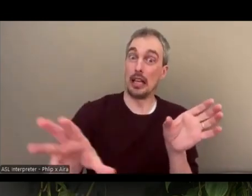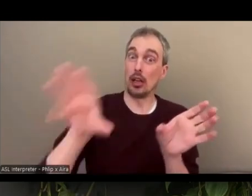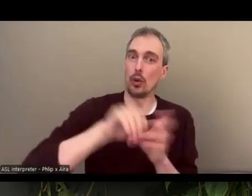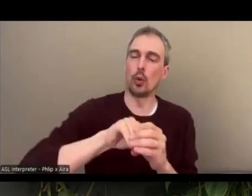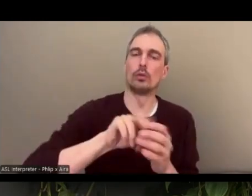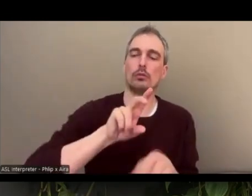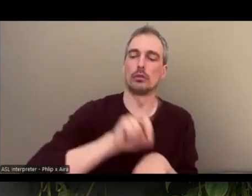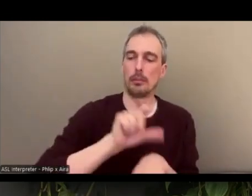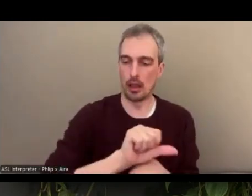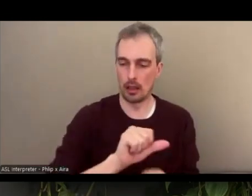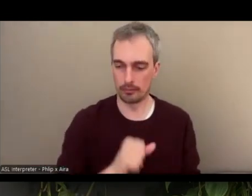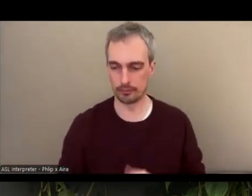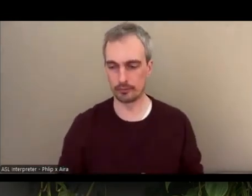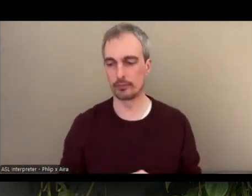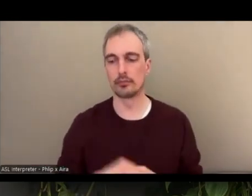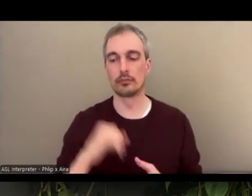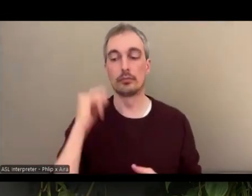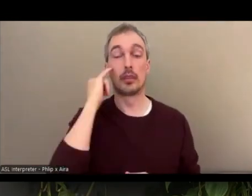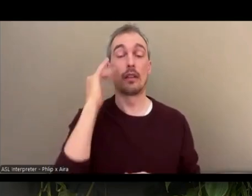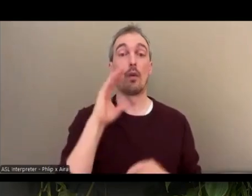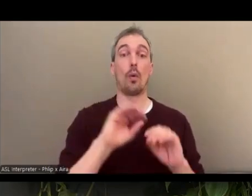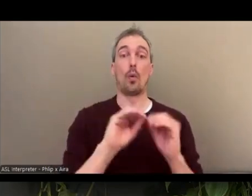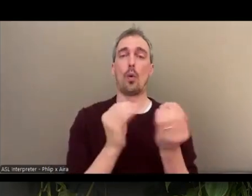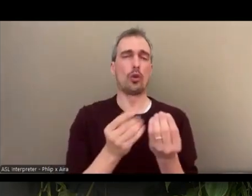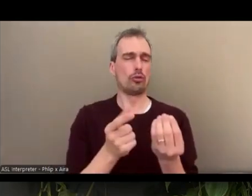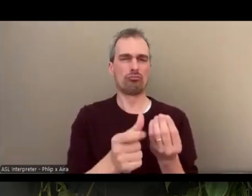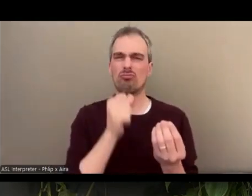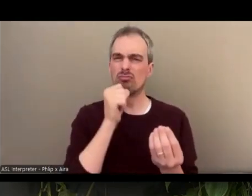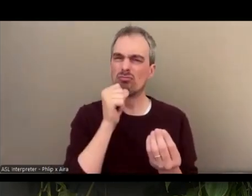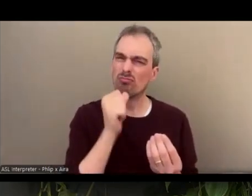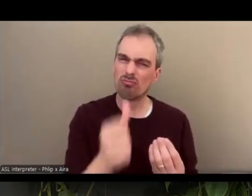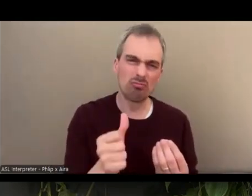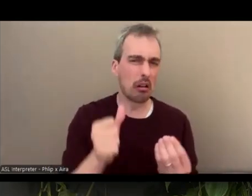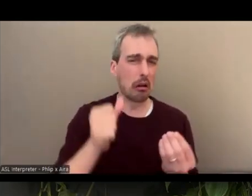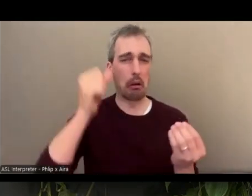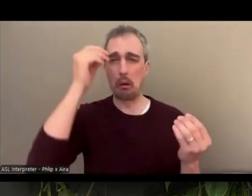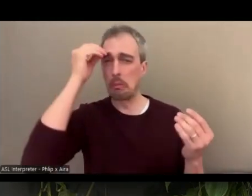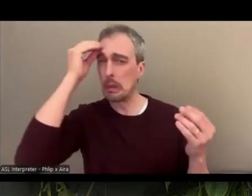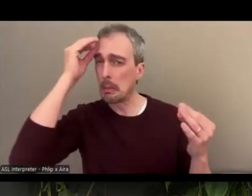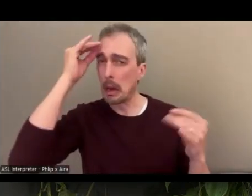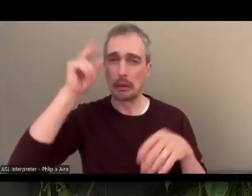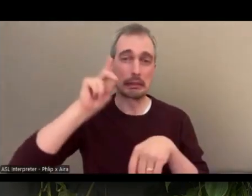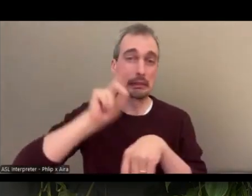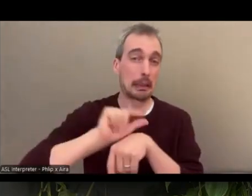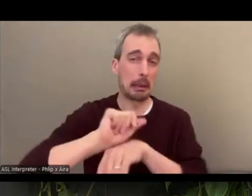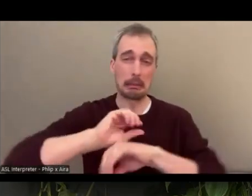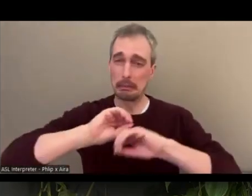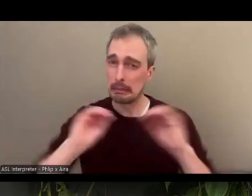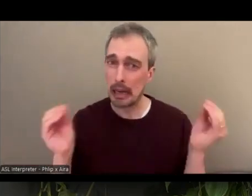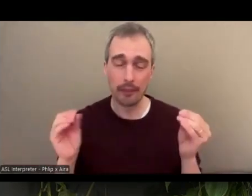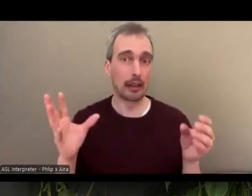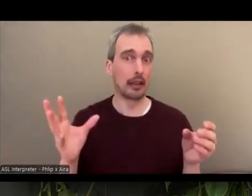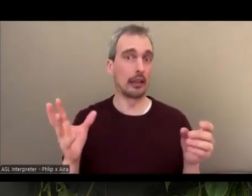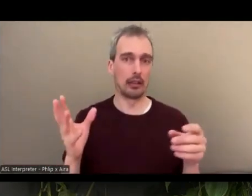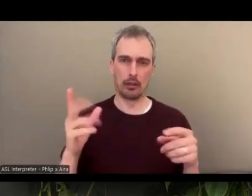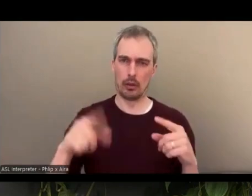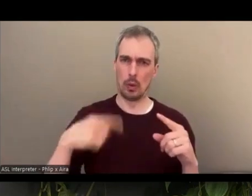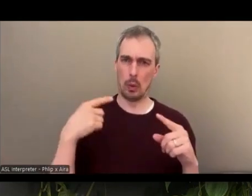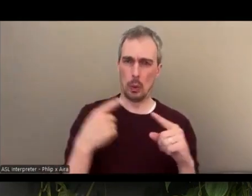So if your organization doesn't consider disability at all in their user research, that's unfortunate. But no judgment.